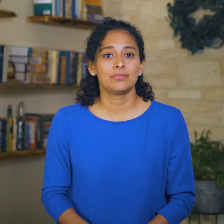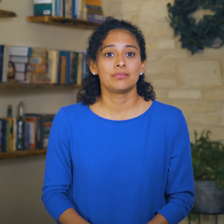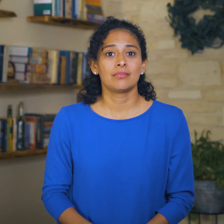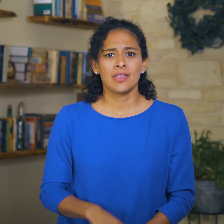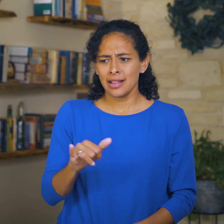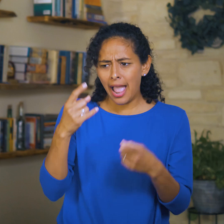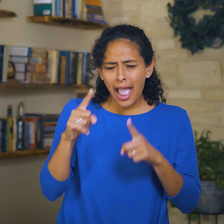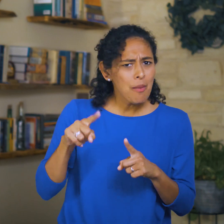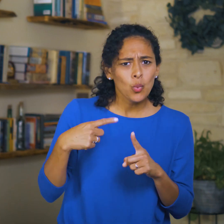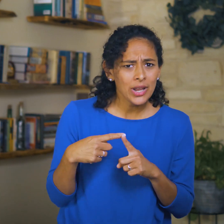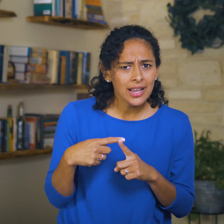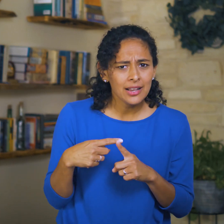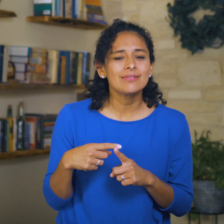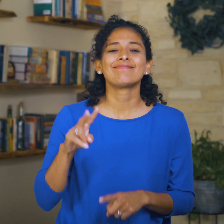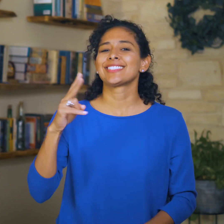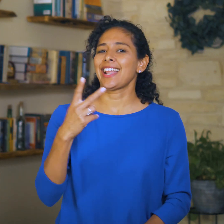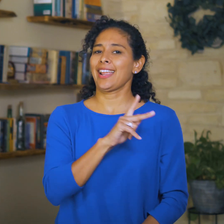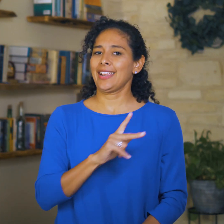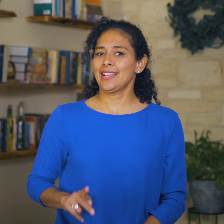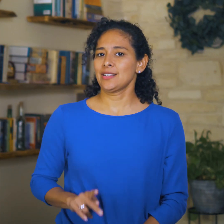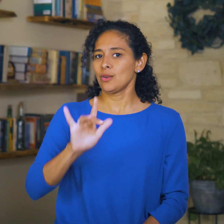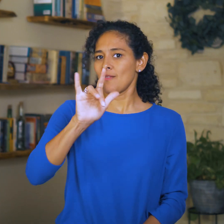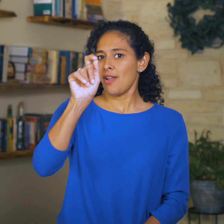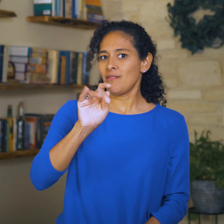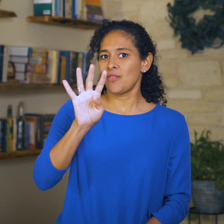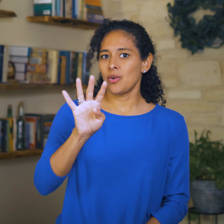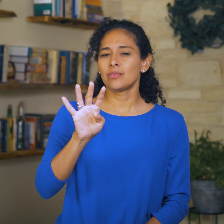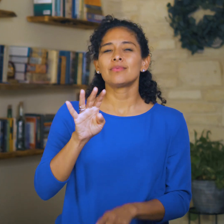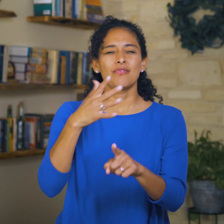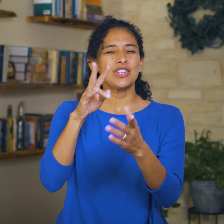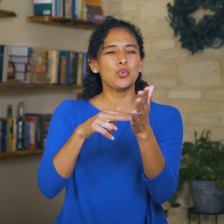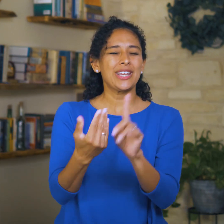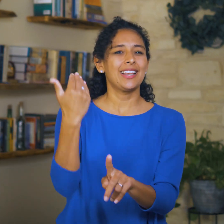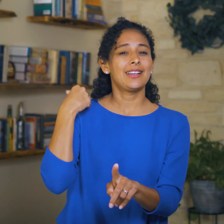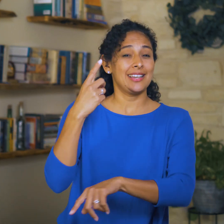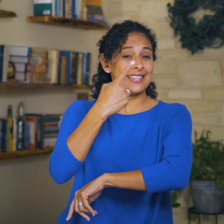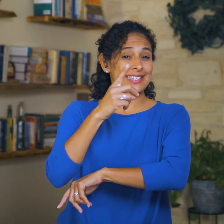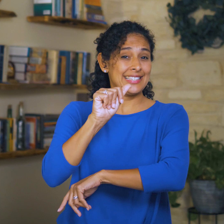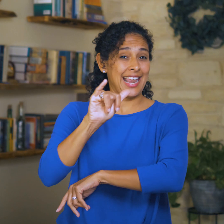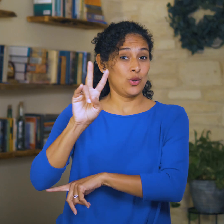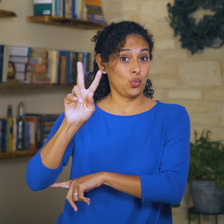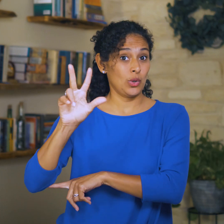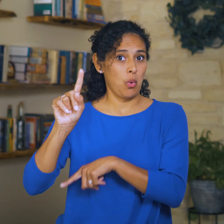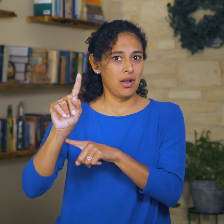It all happens by the book in 2 Kings 25:4. (We read about it on Day 231